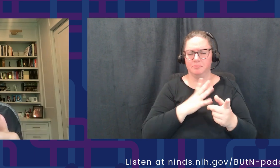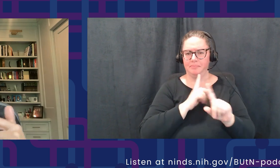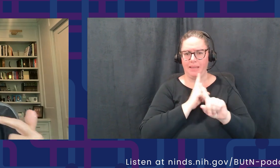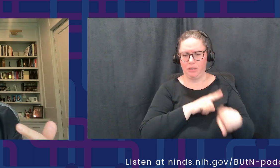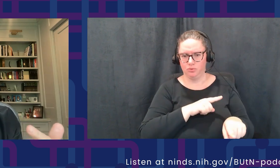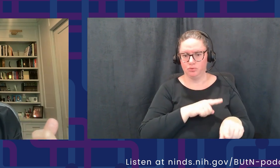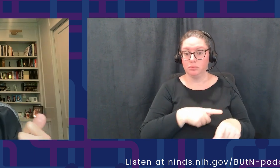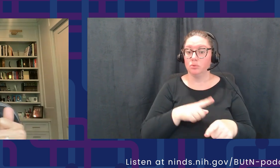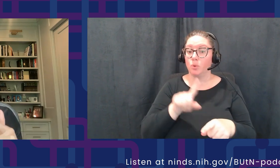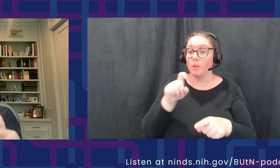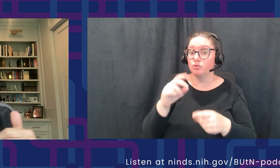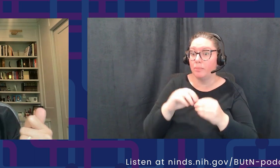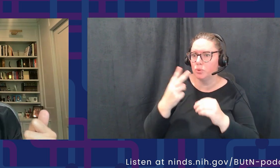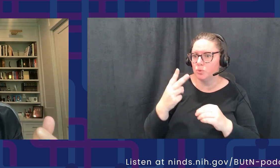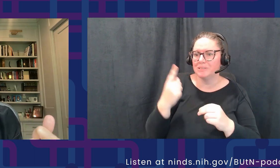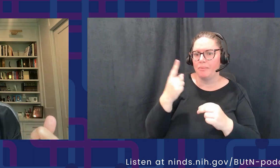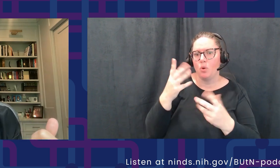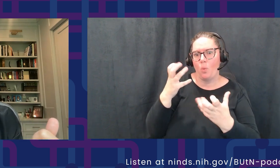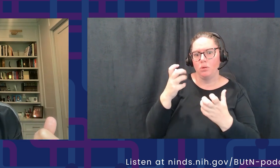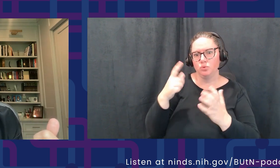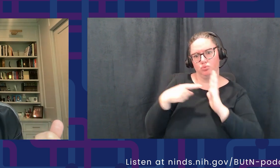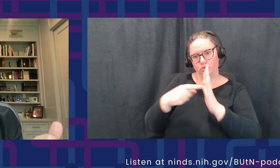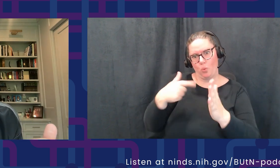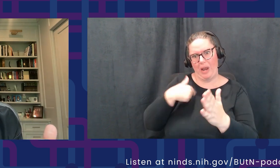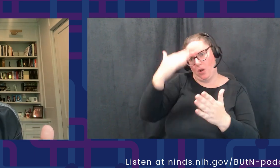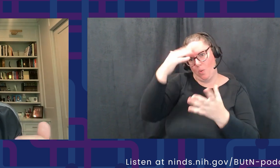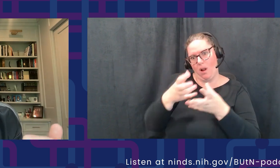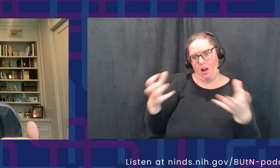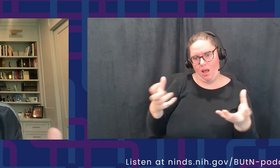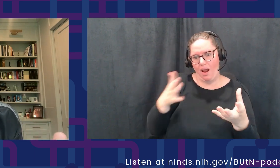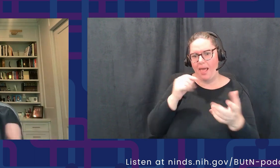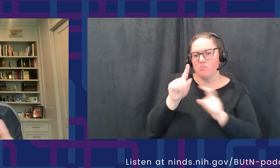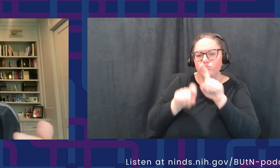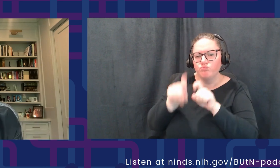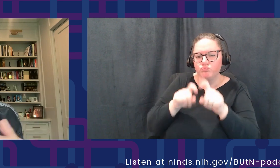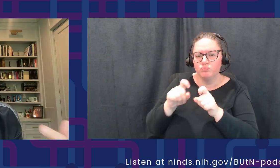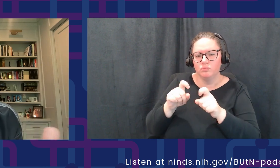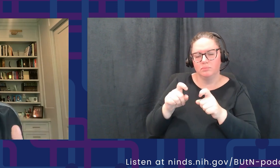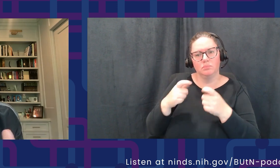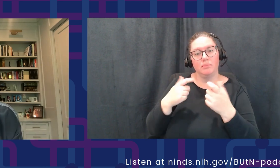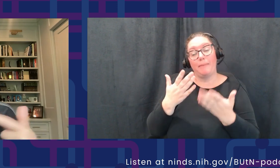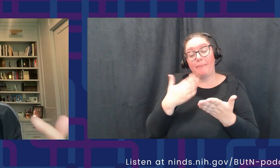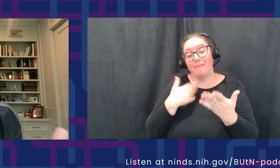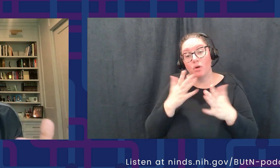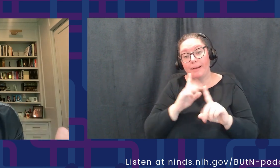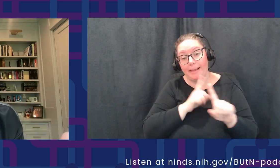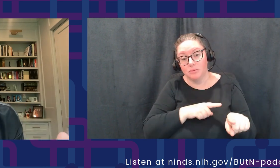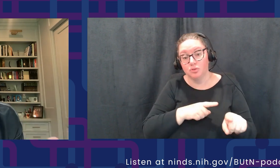Question #2, somebody wants to show you they know a lot, and they're asking a question that you've already answered, and they're repeating what you're saying.